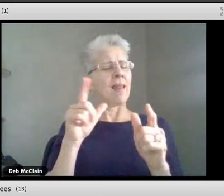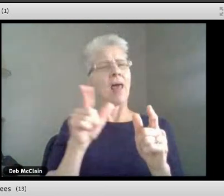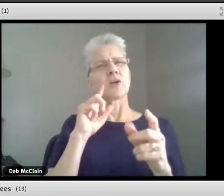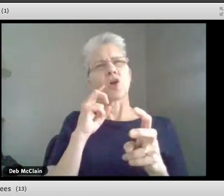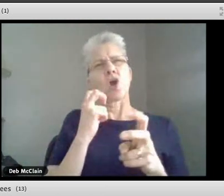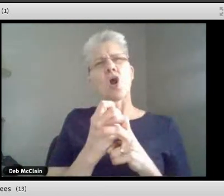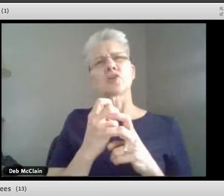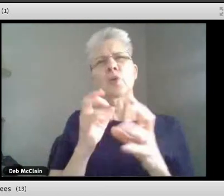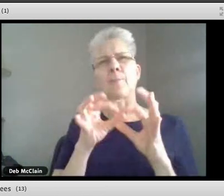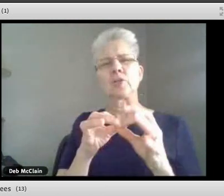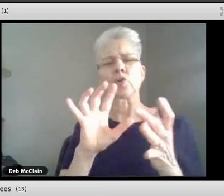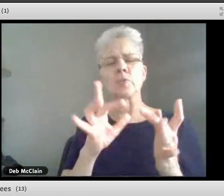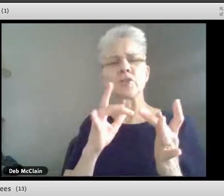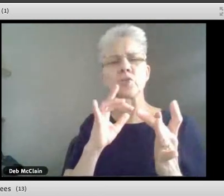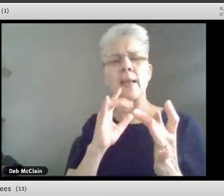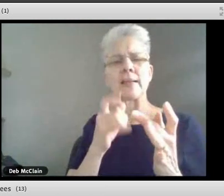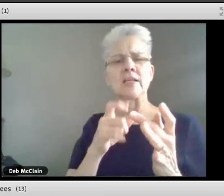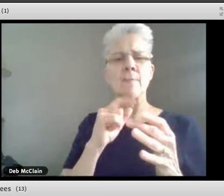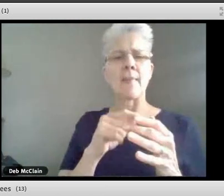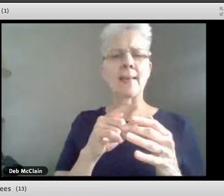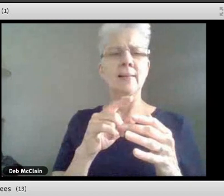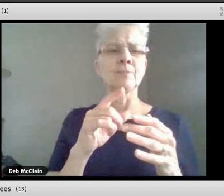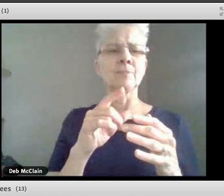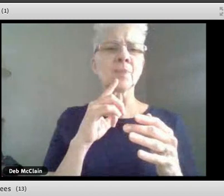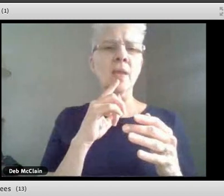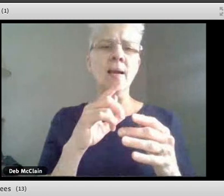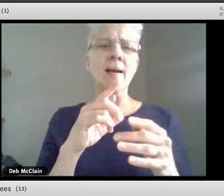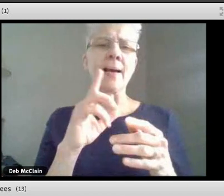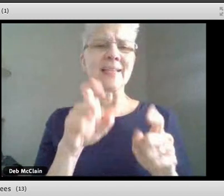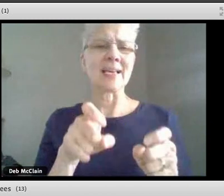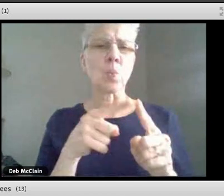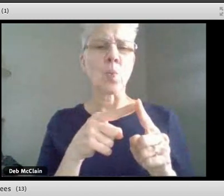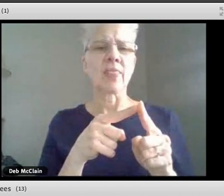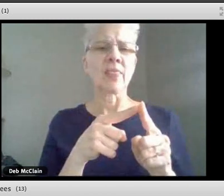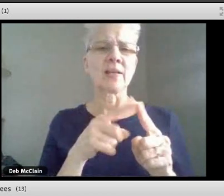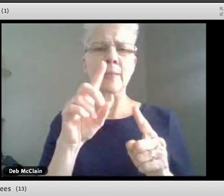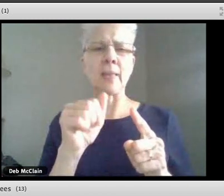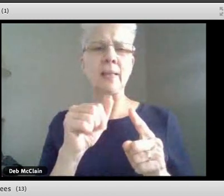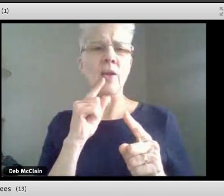and use some case studies and statistics. You know, I just gave you a bunch of statistics in the beginning.